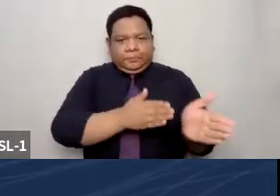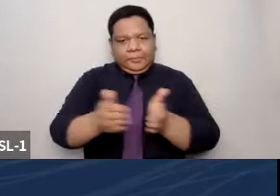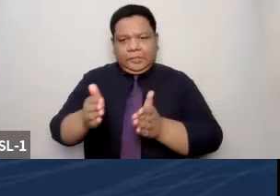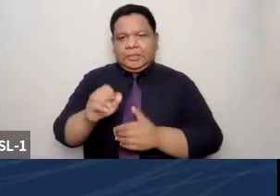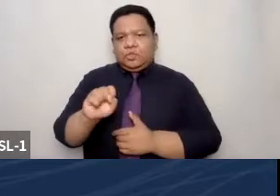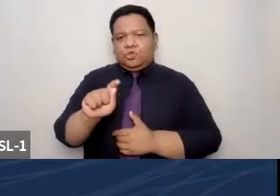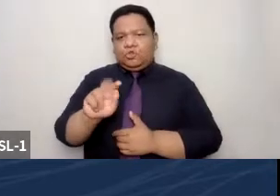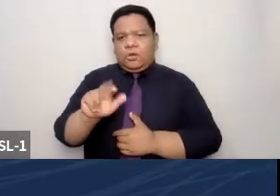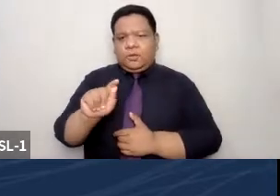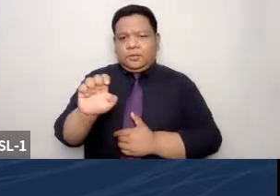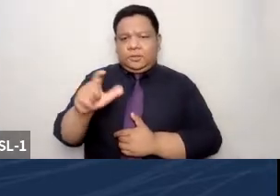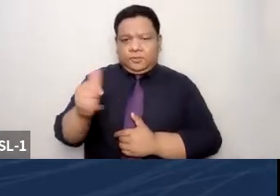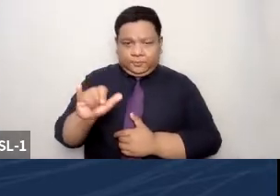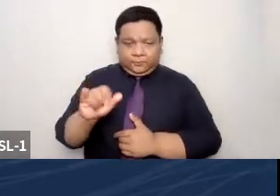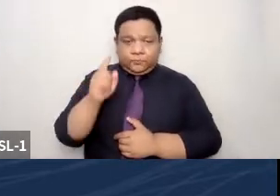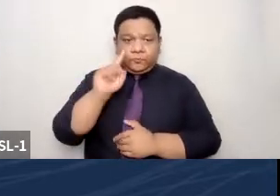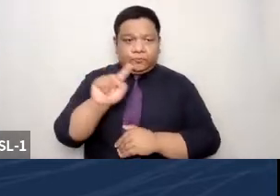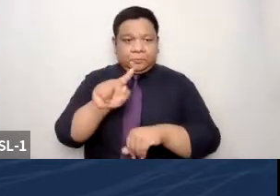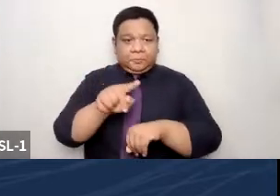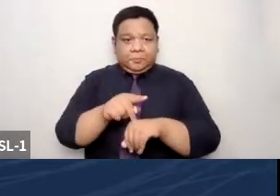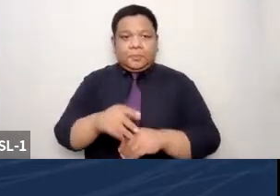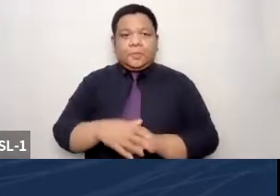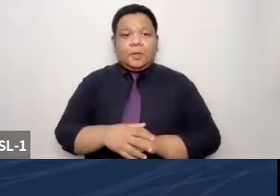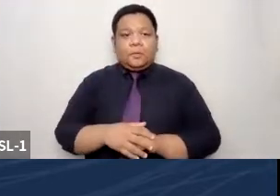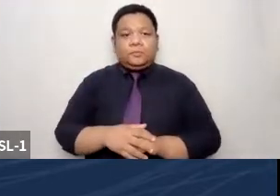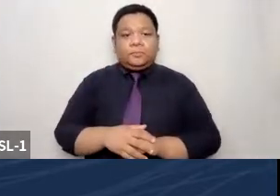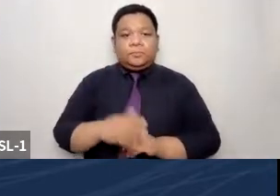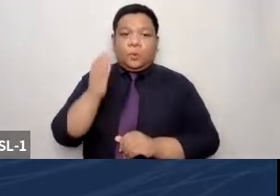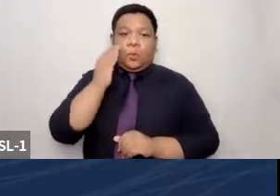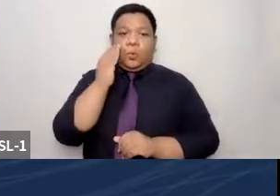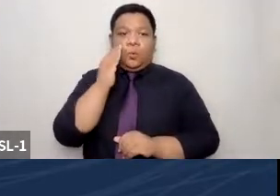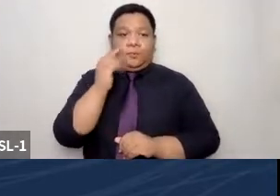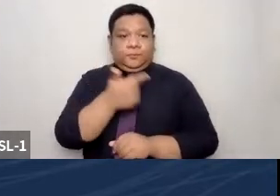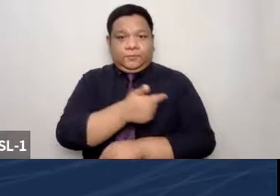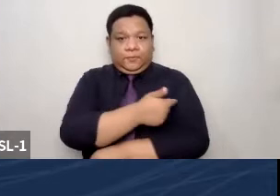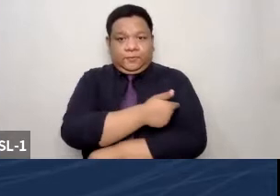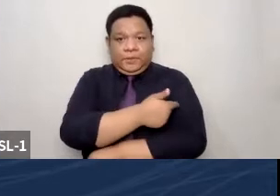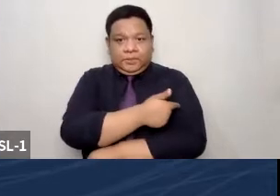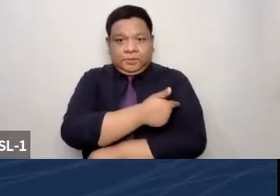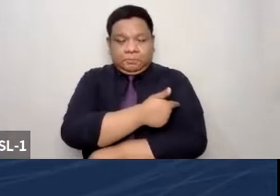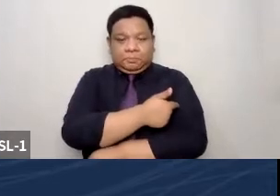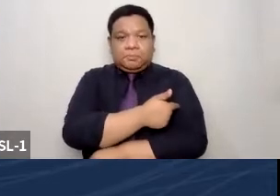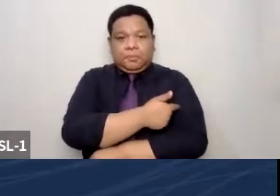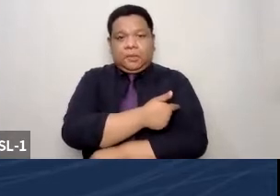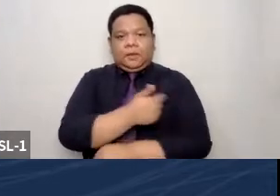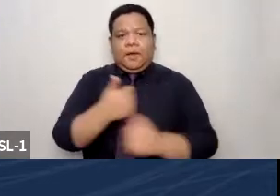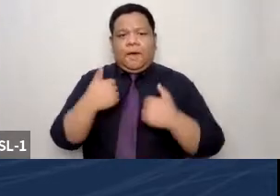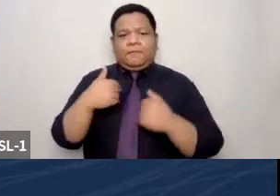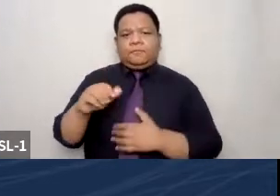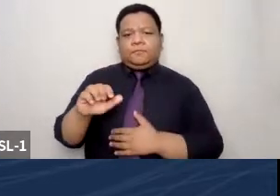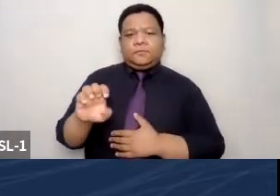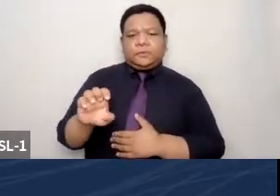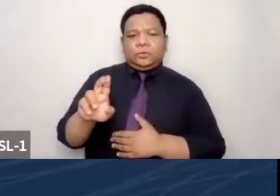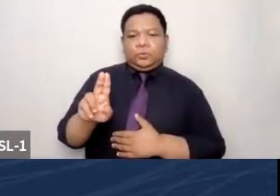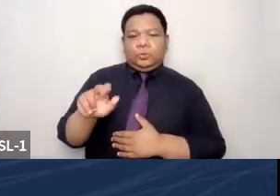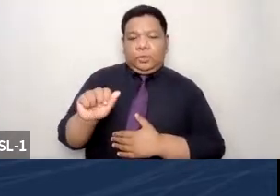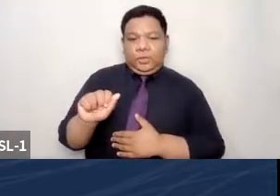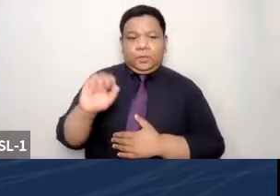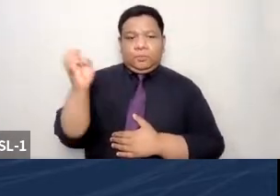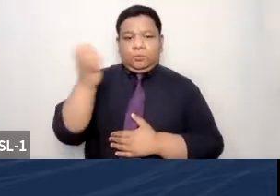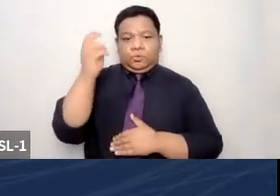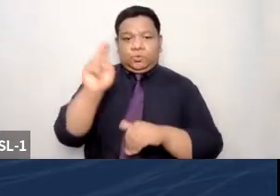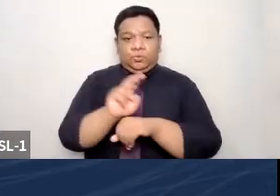We know that the EUA or our vaccines only have an EUA and they don’t have a commercial permit.